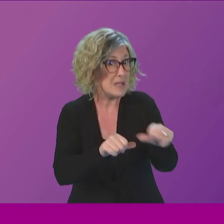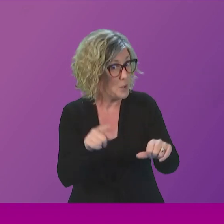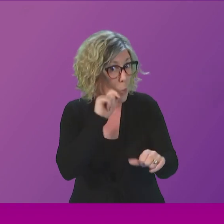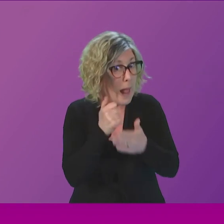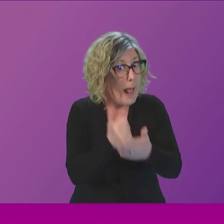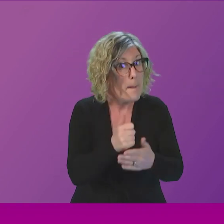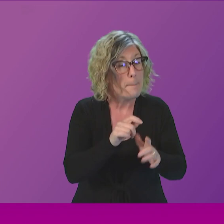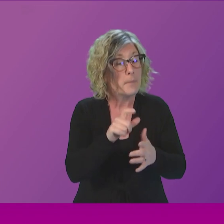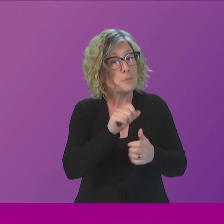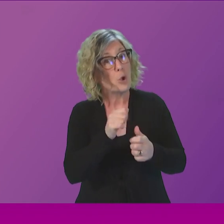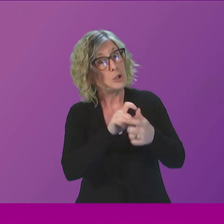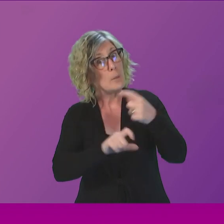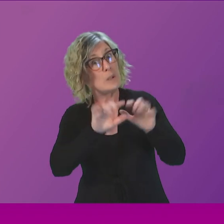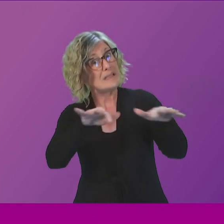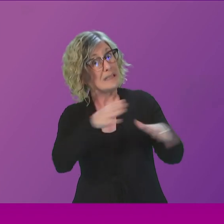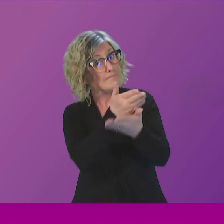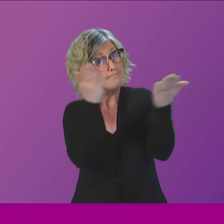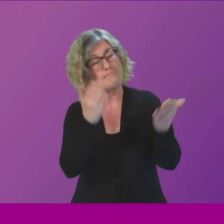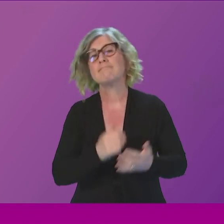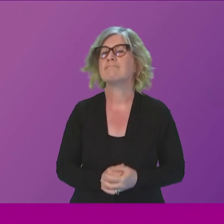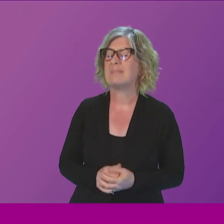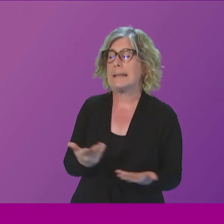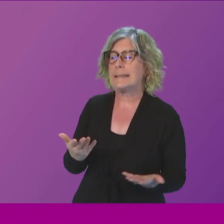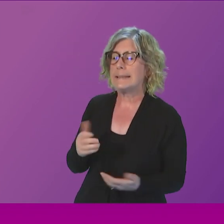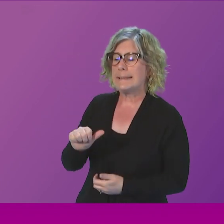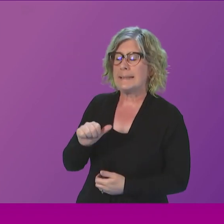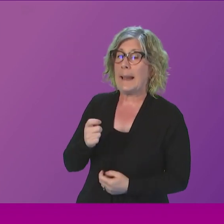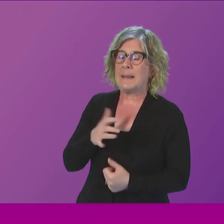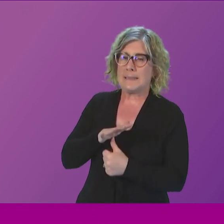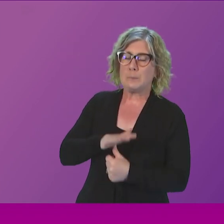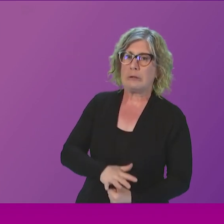I have to say that it is quite depressing to listen to the United Kingdom Conservative